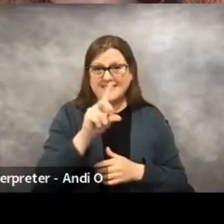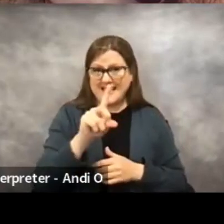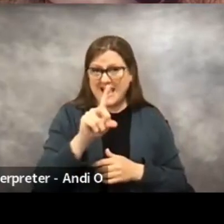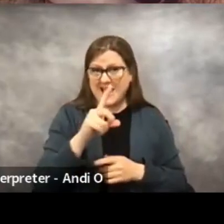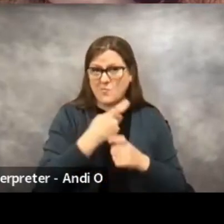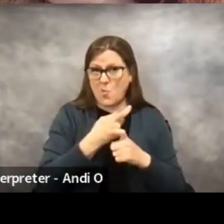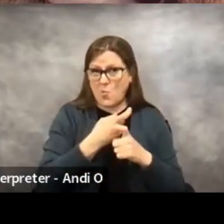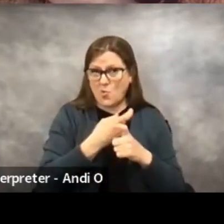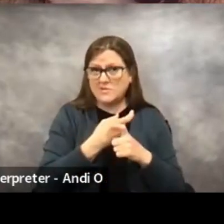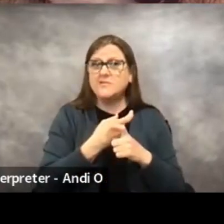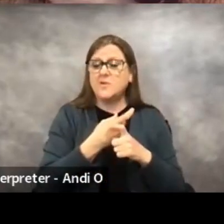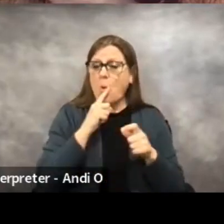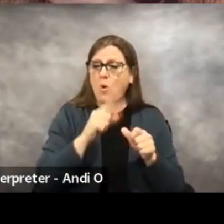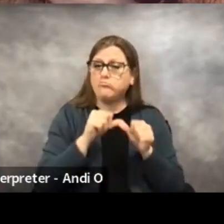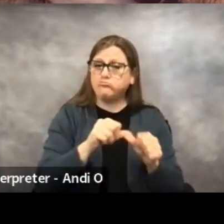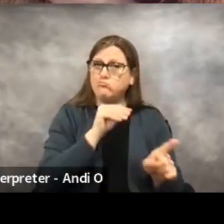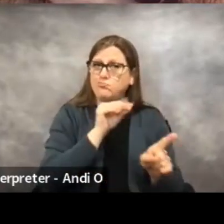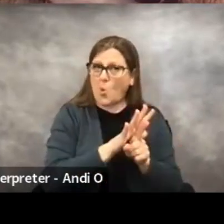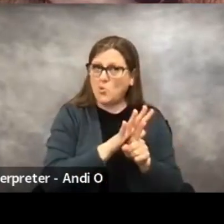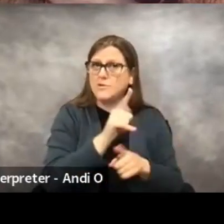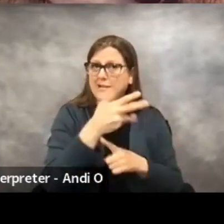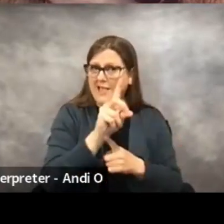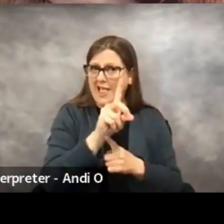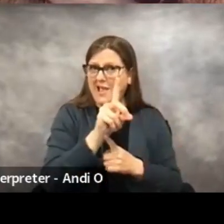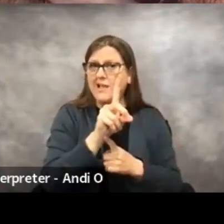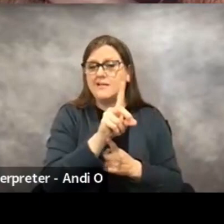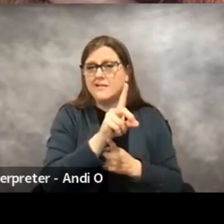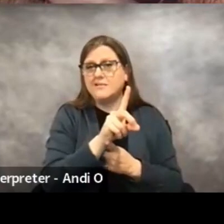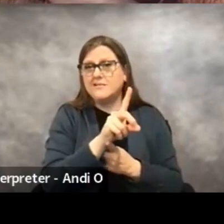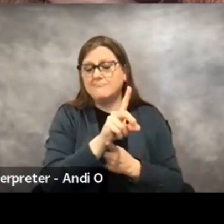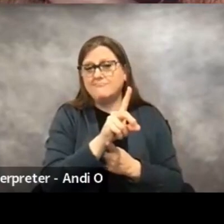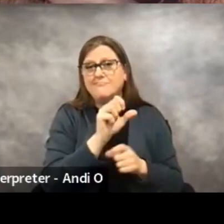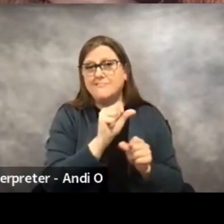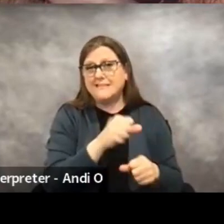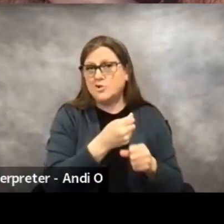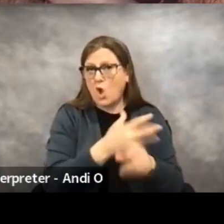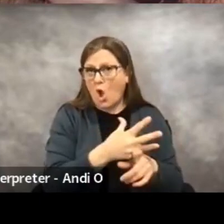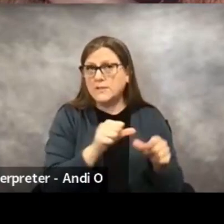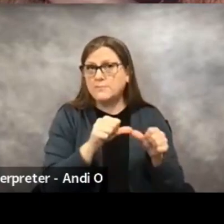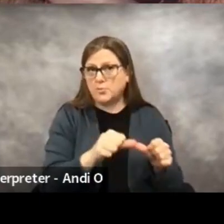Prolonged exposure to lead can cause permanent brain damage,